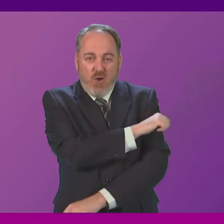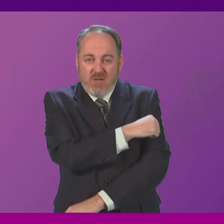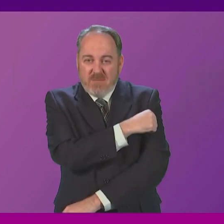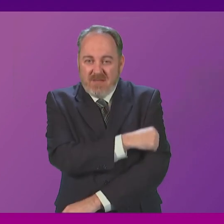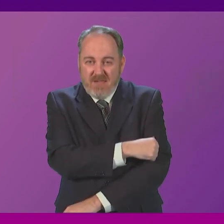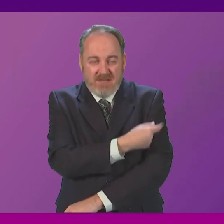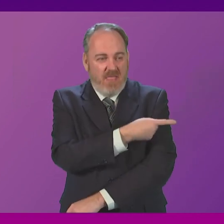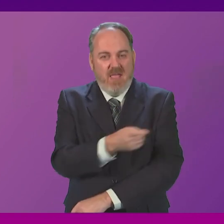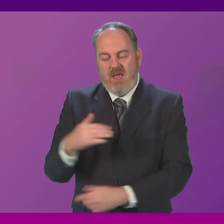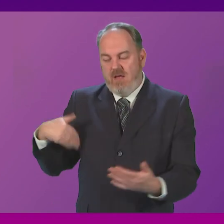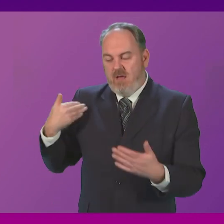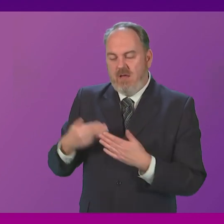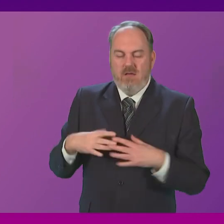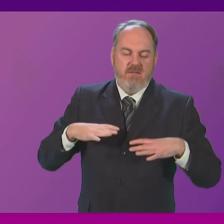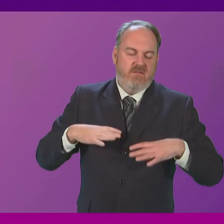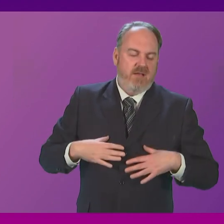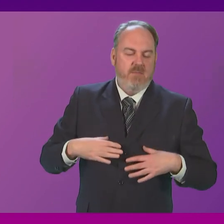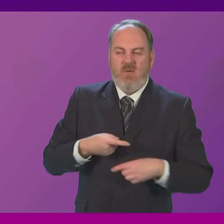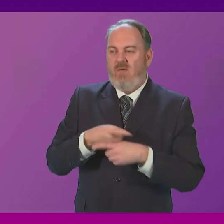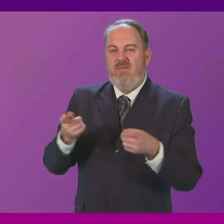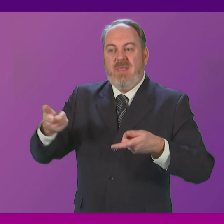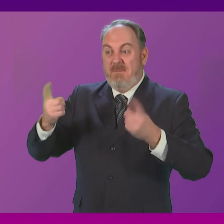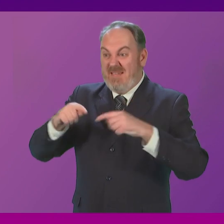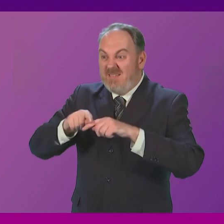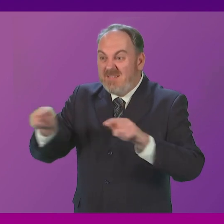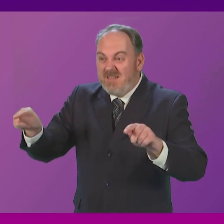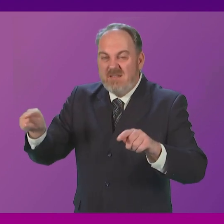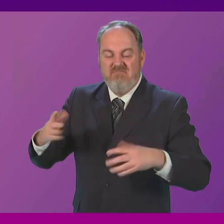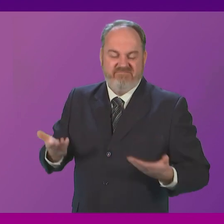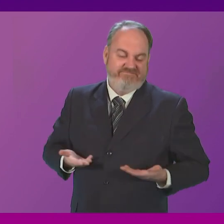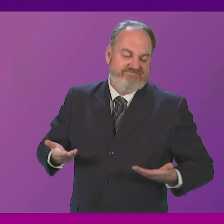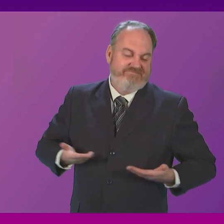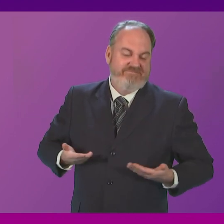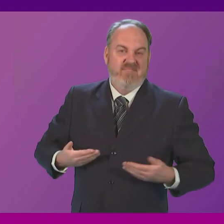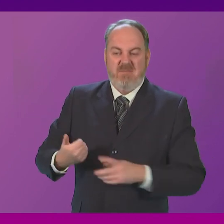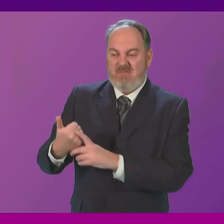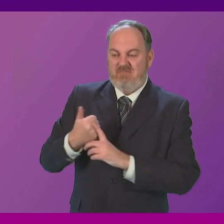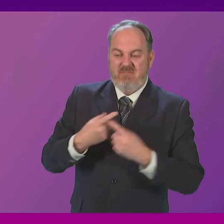They are tired of the ministerial disinterest that has characterised much of the past 16